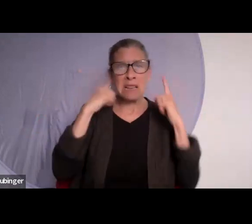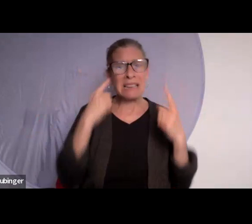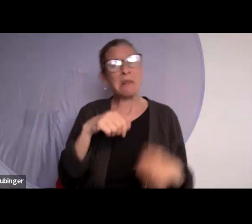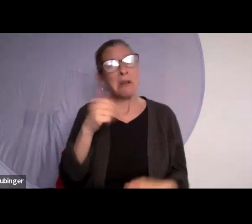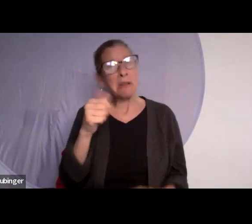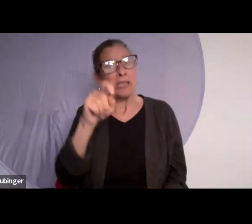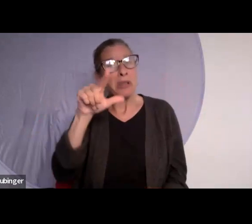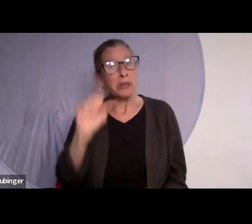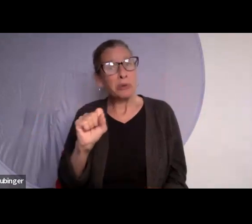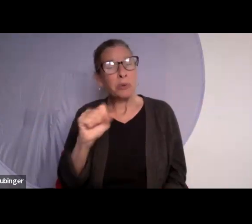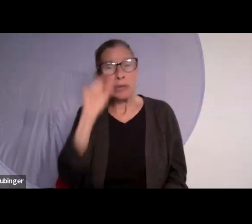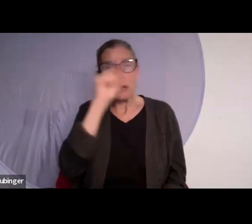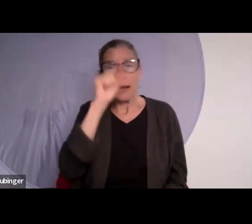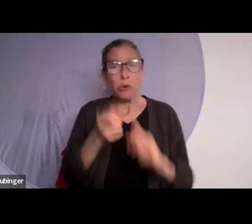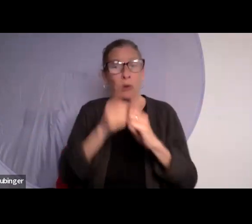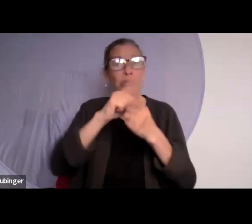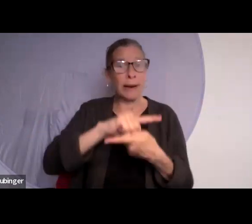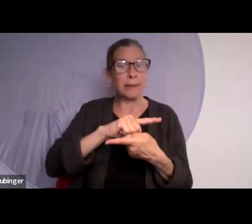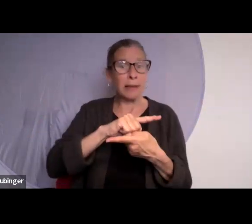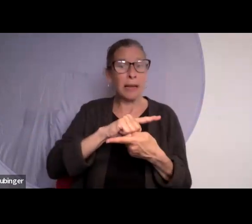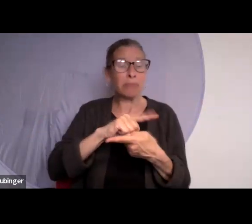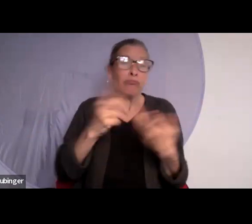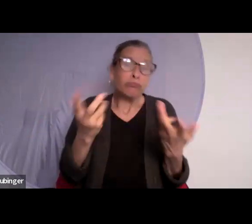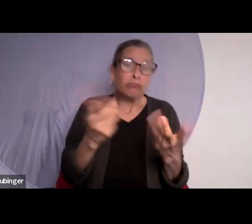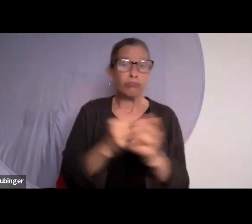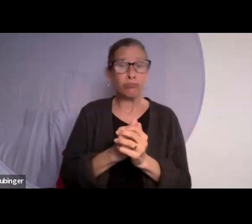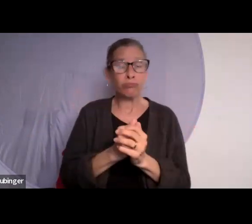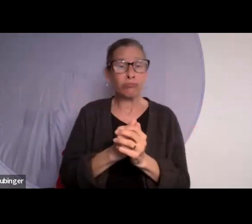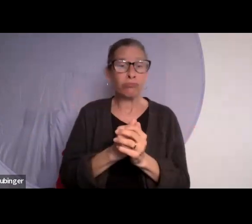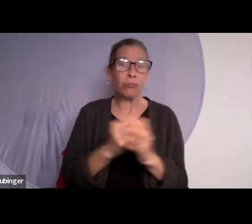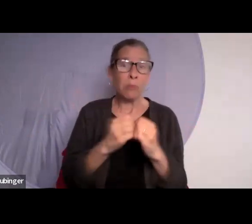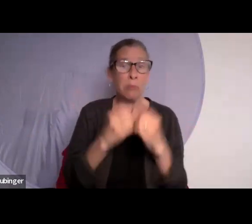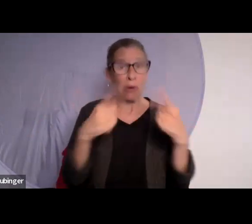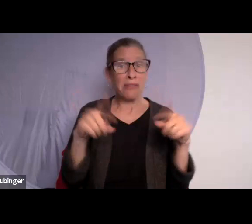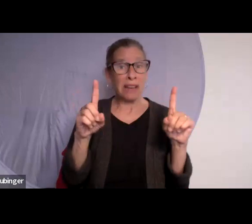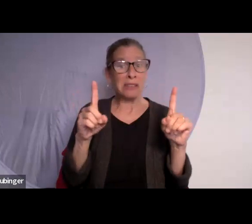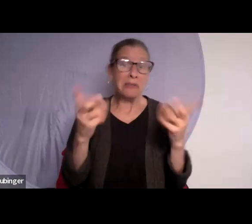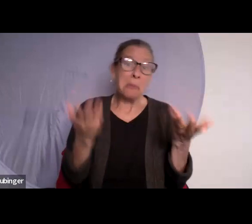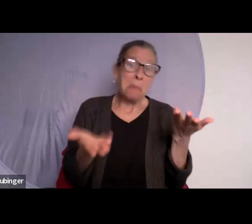Google Translate, which may be slightly more effective. But to